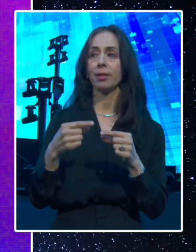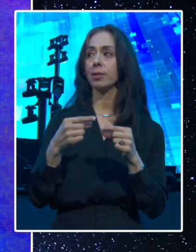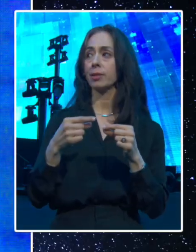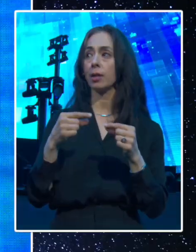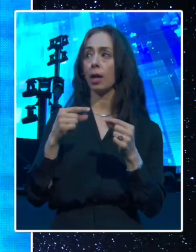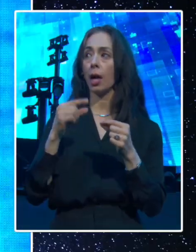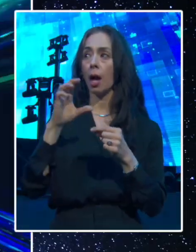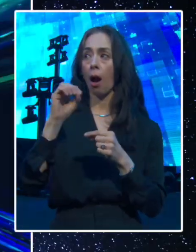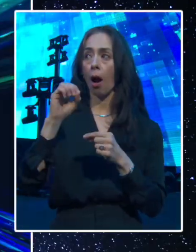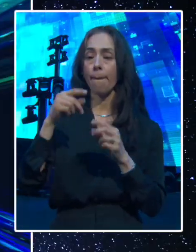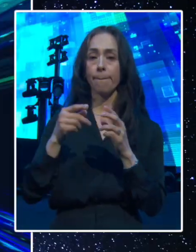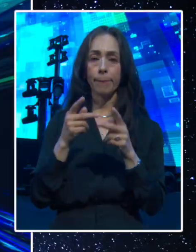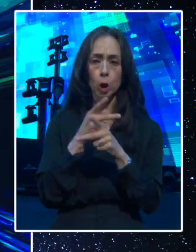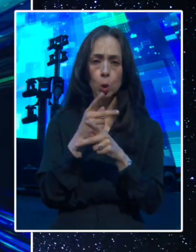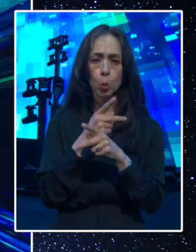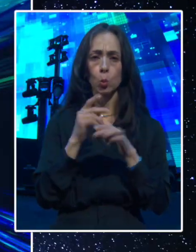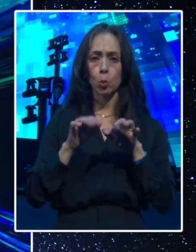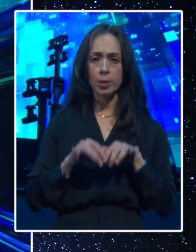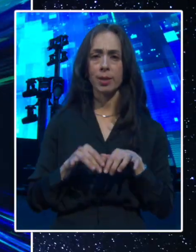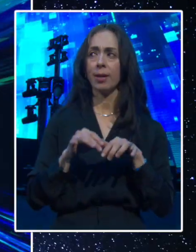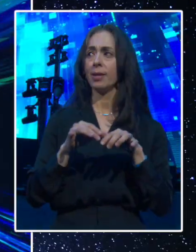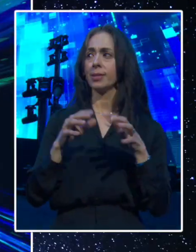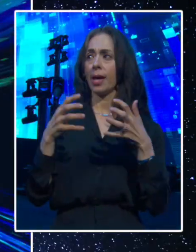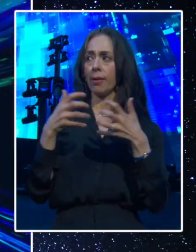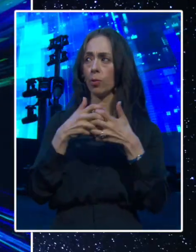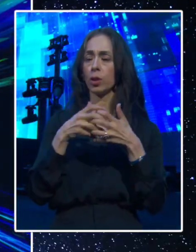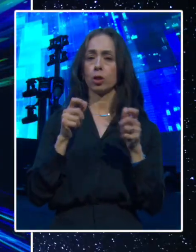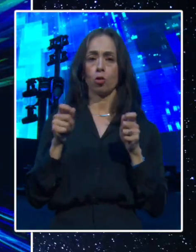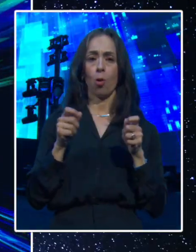tightly integrated to deliver speed, control and scale.